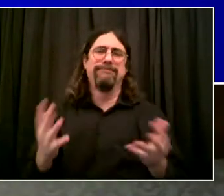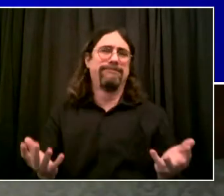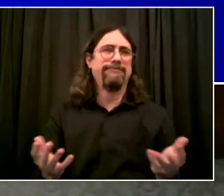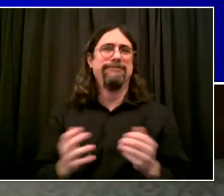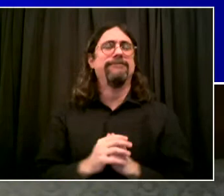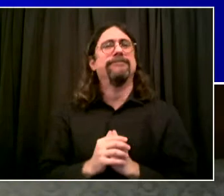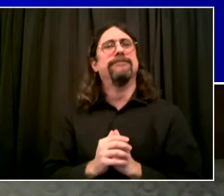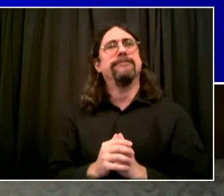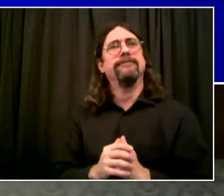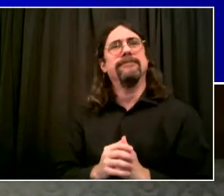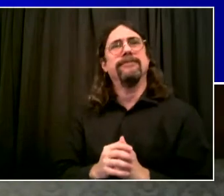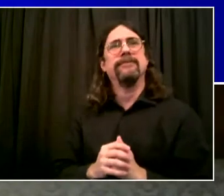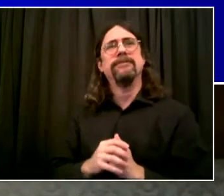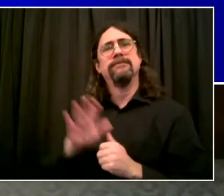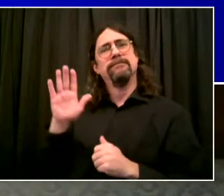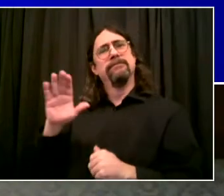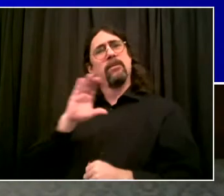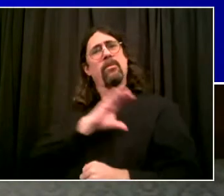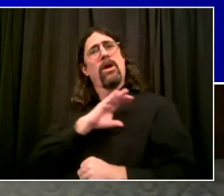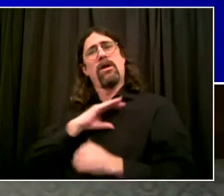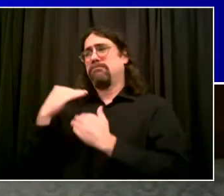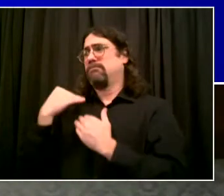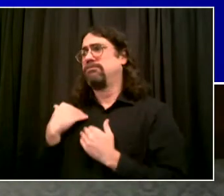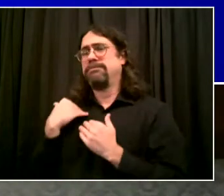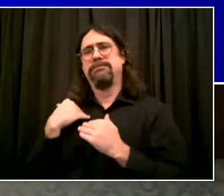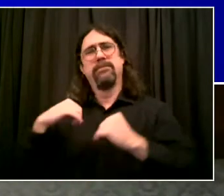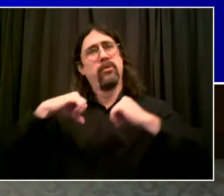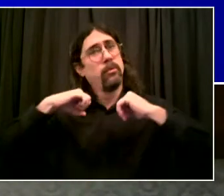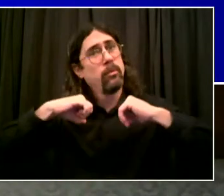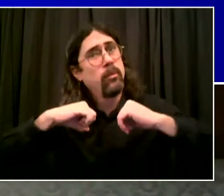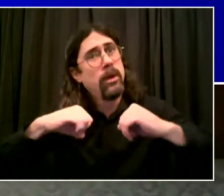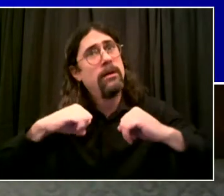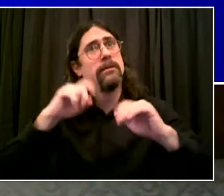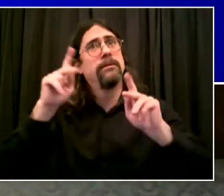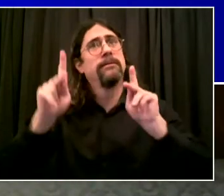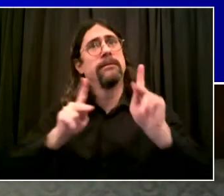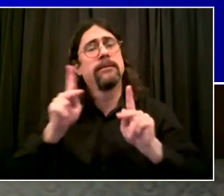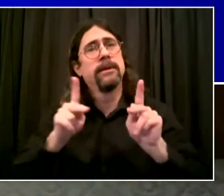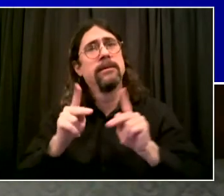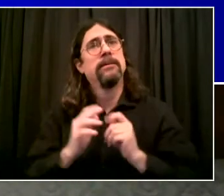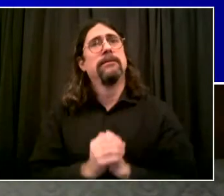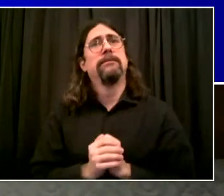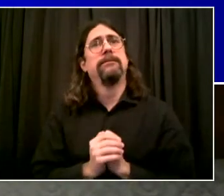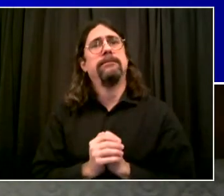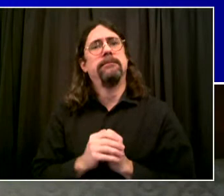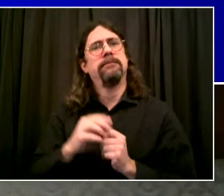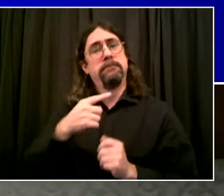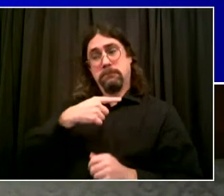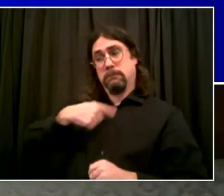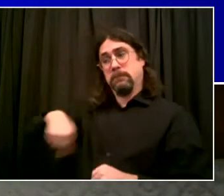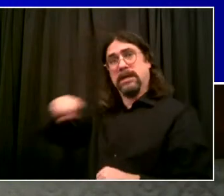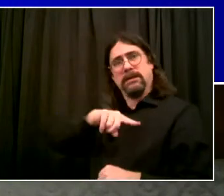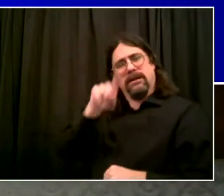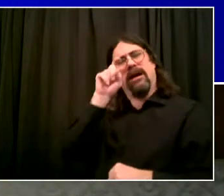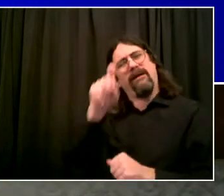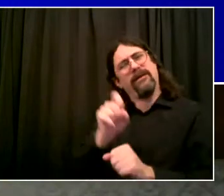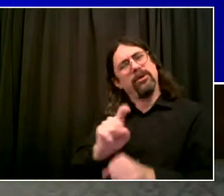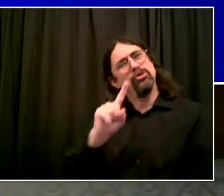INTO THE SPOTLIGHT. OUR COMMUNITIES DESERVE A ROLE WHEHECN HOHOINOSG LEADERSHIP THAT HAS SO MUCH